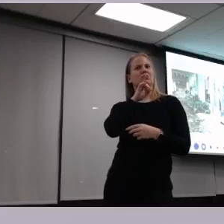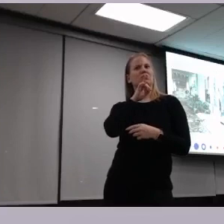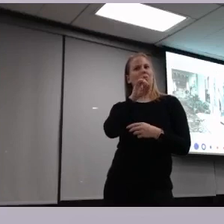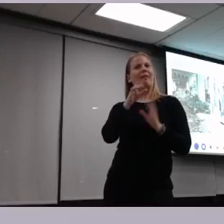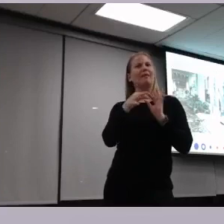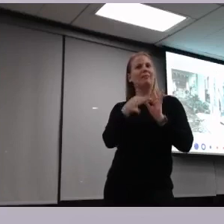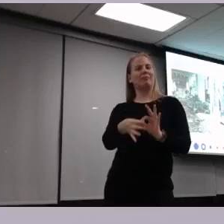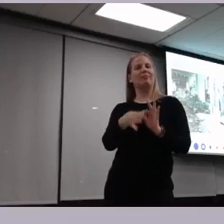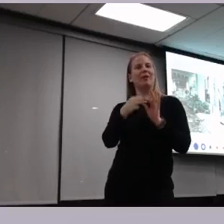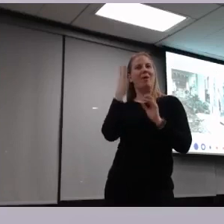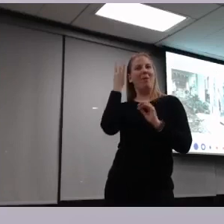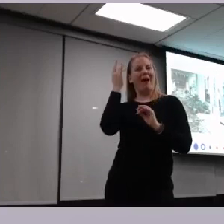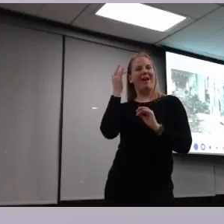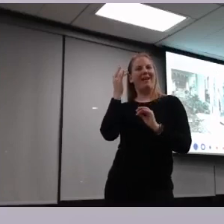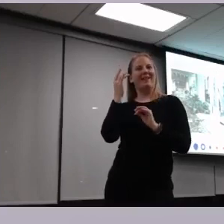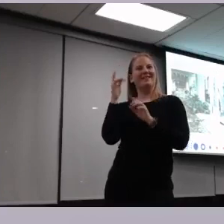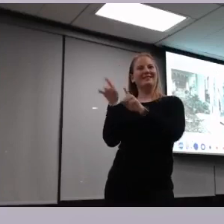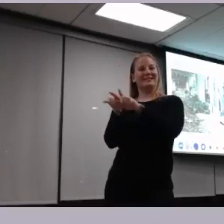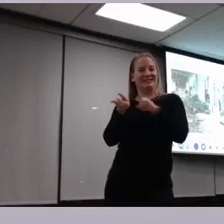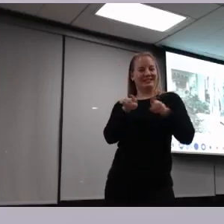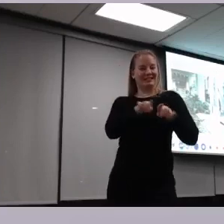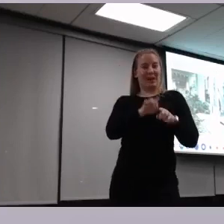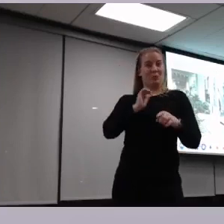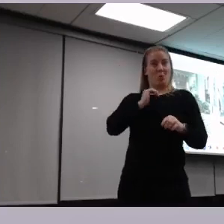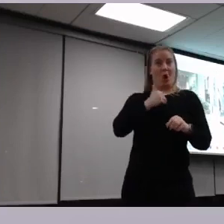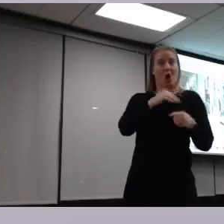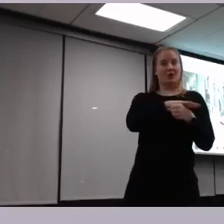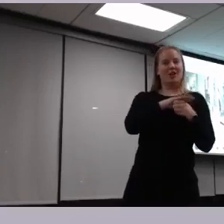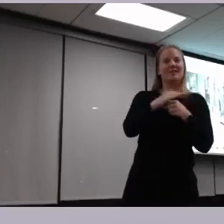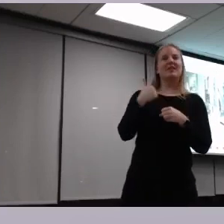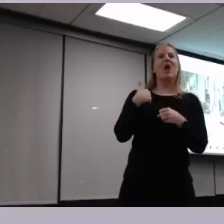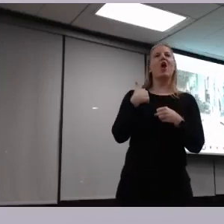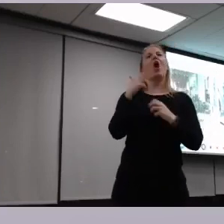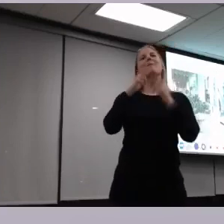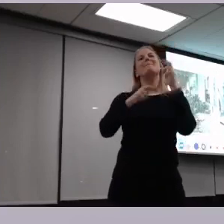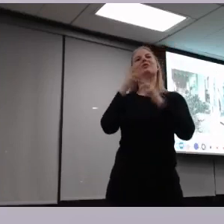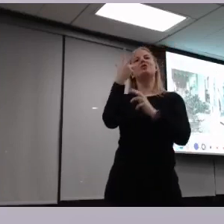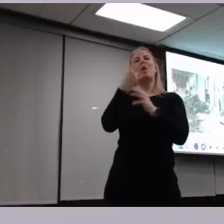similar to our site, has buildings on both sides of the elevated tracks.